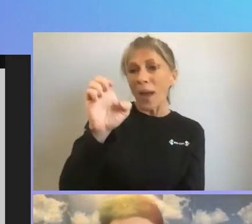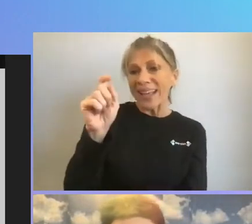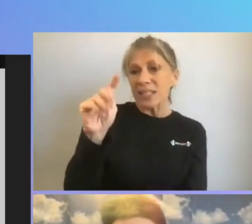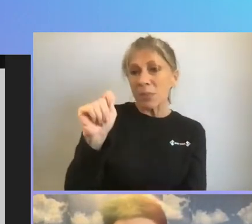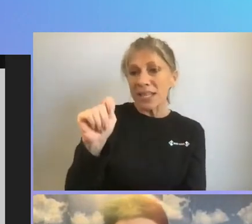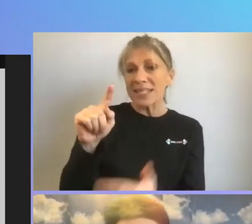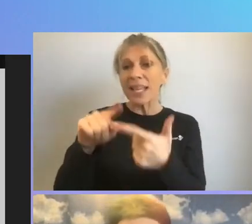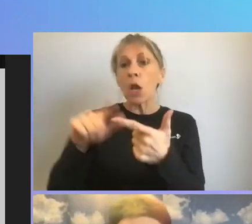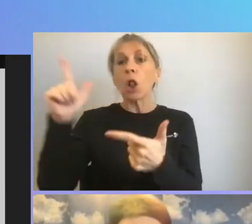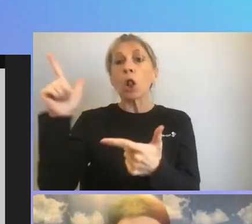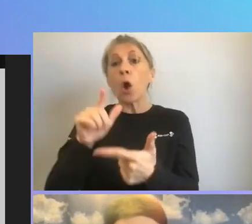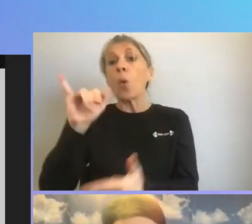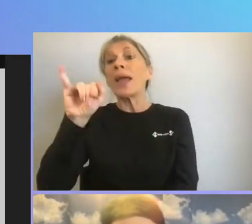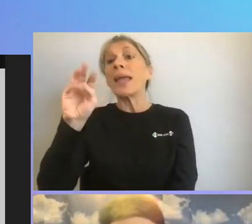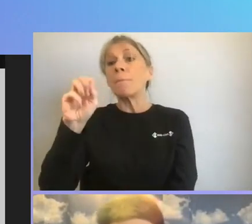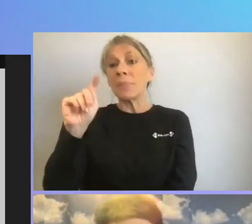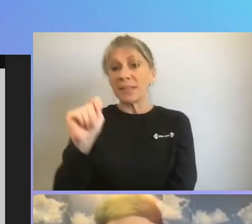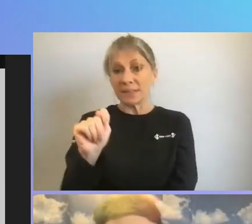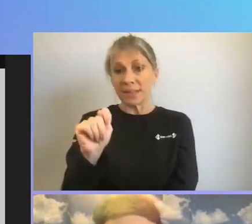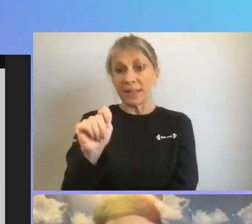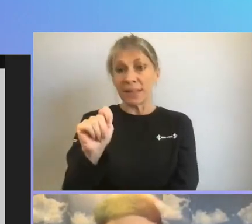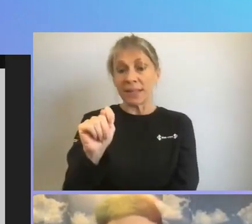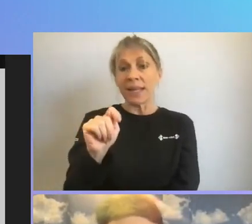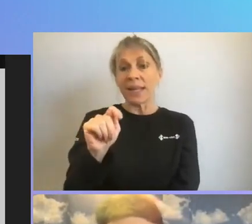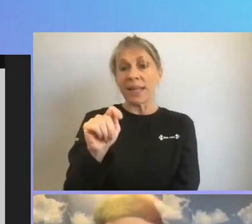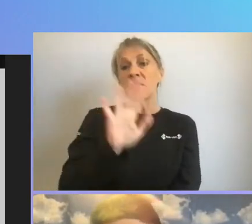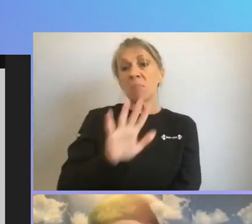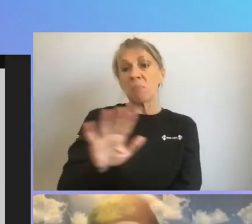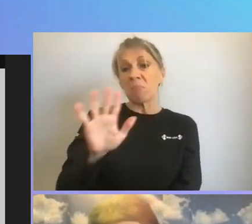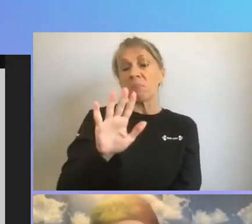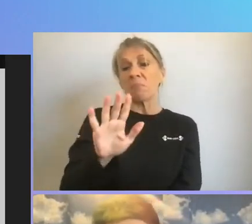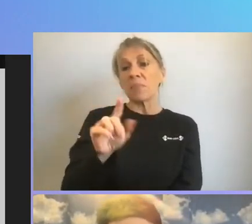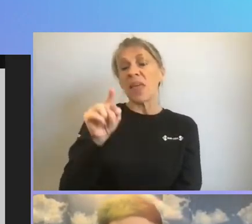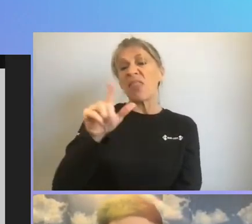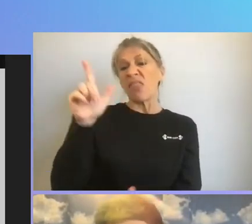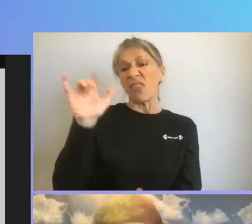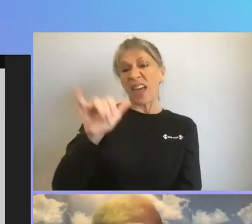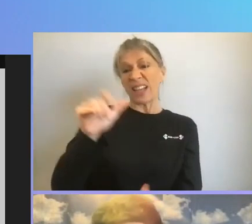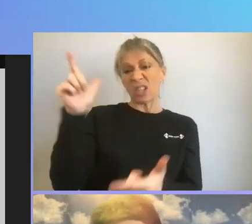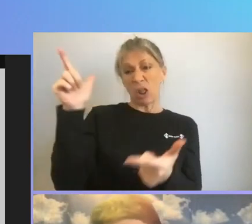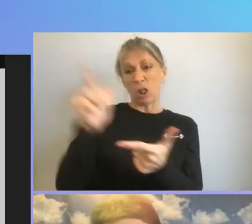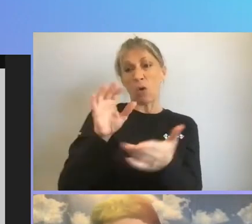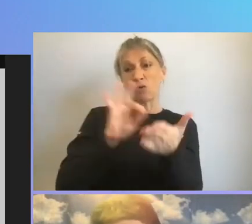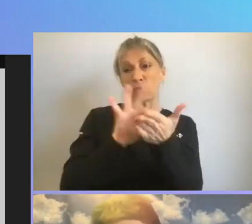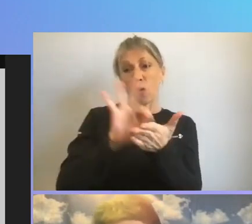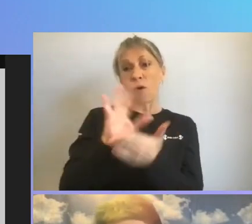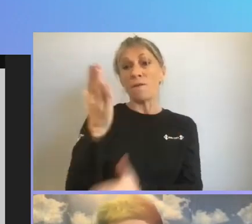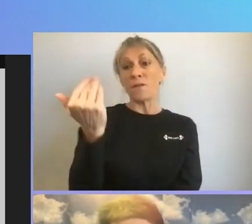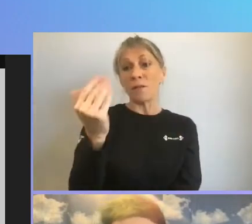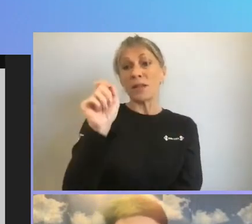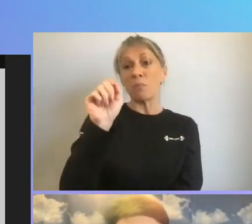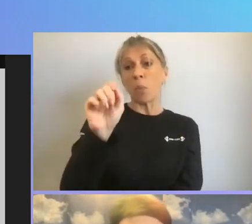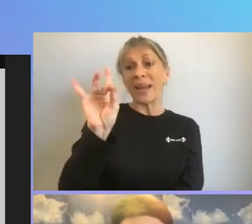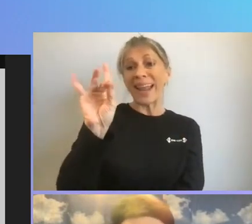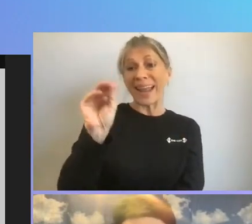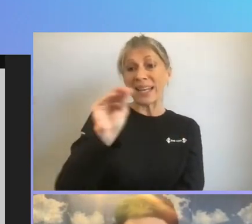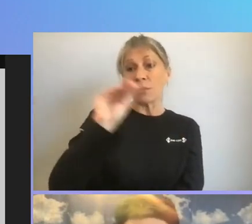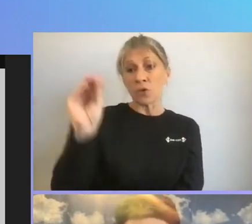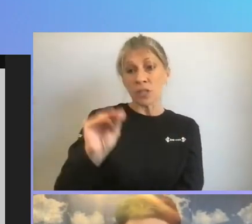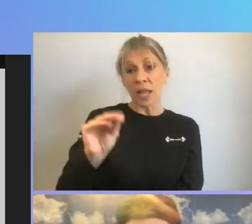And it comes in at one of the lowest scores of 15.80% of